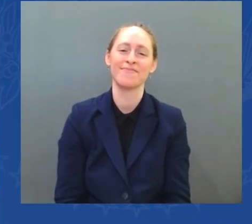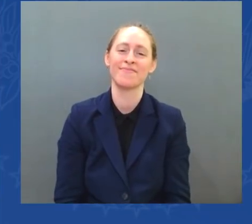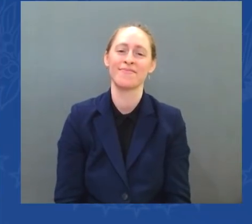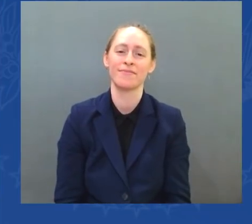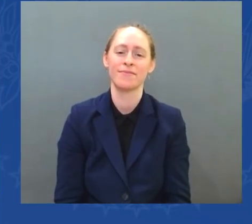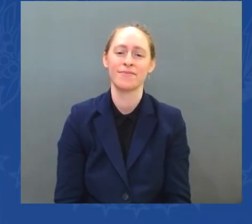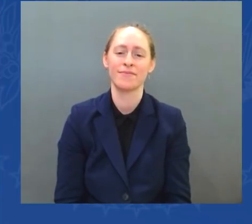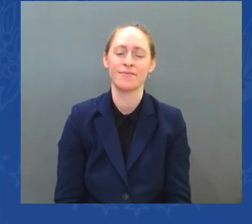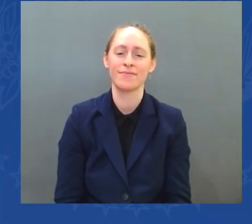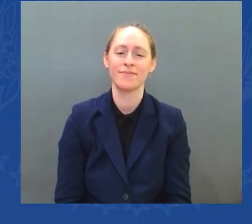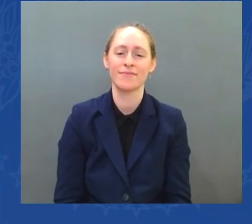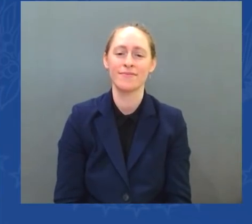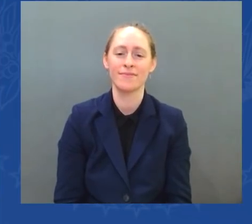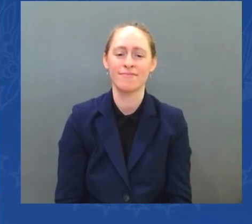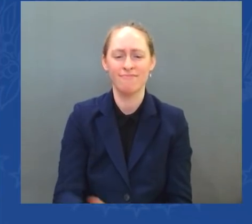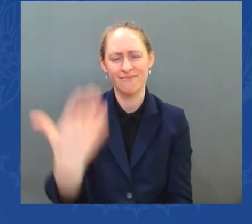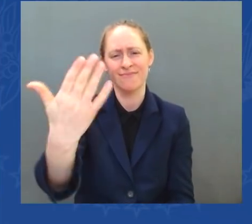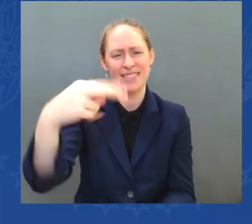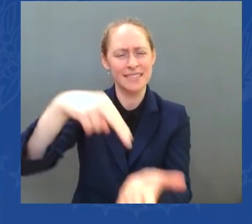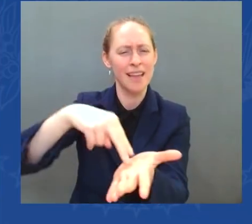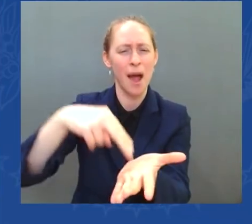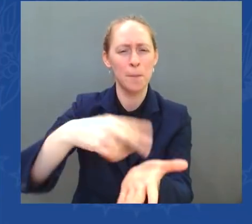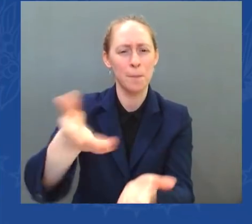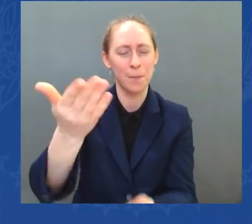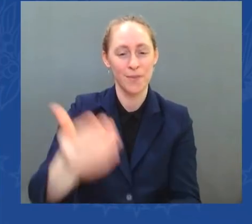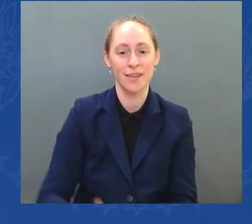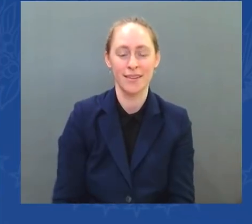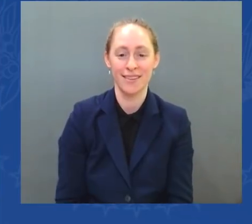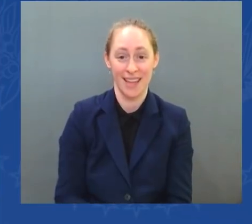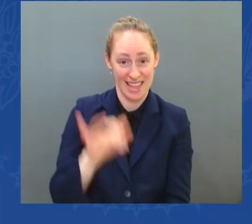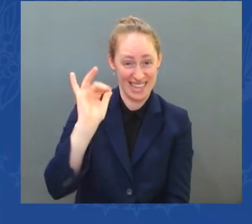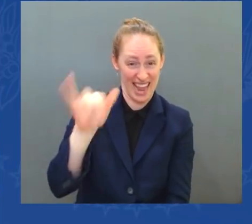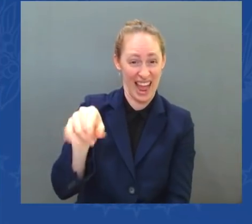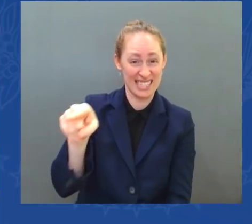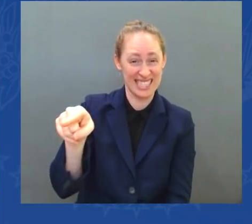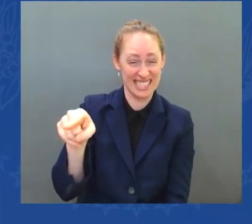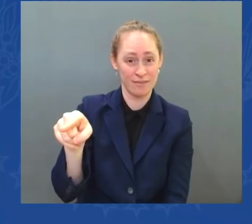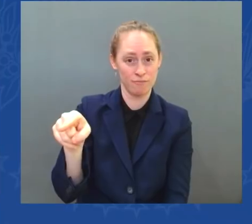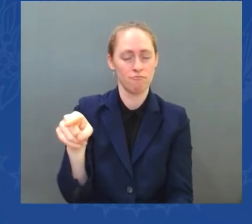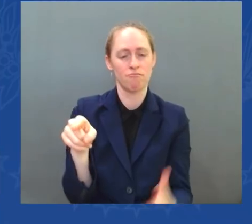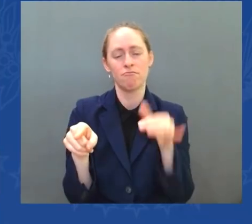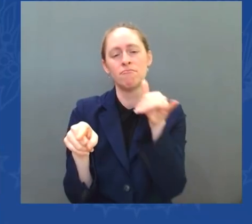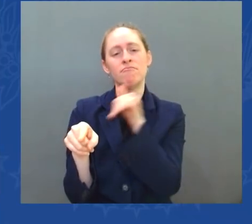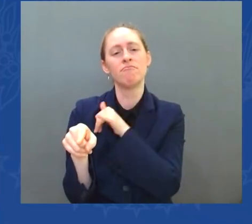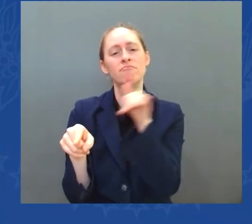he's done -- he's done so much over this distinguished career for the last 20 years or so.